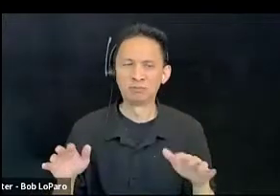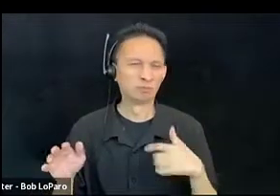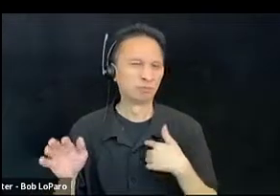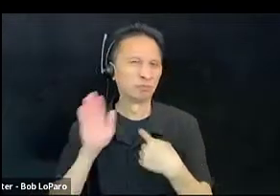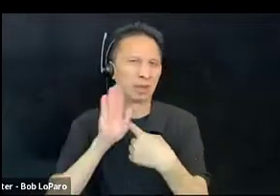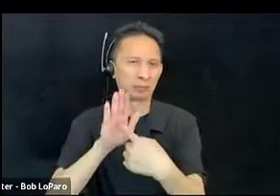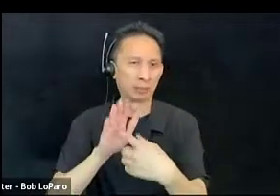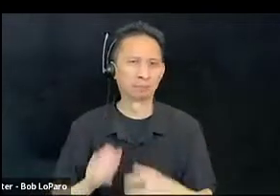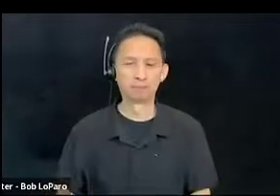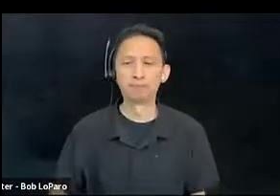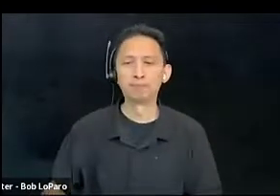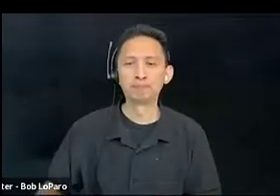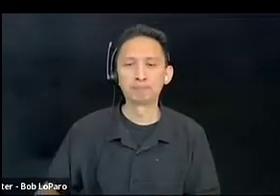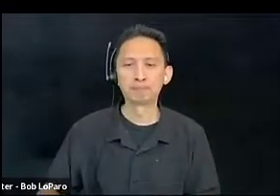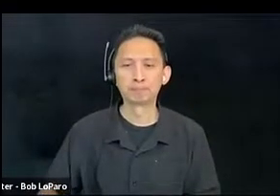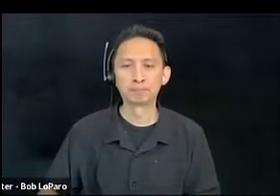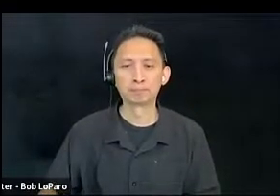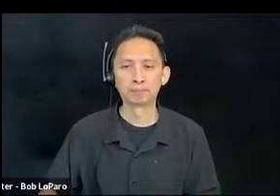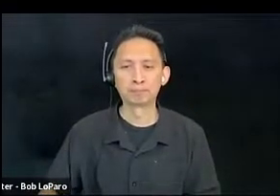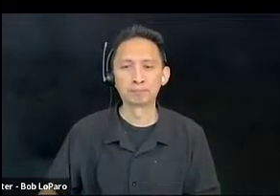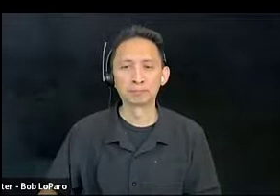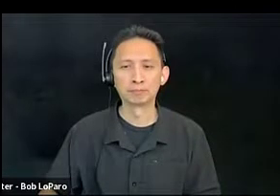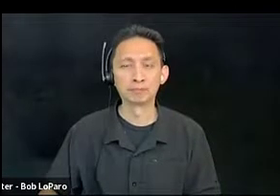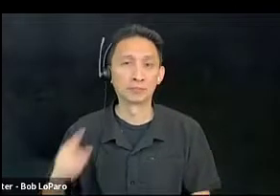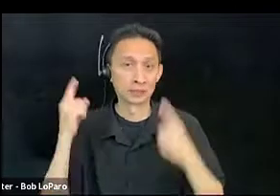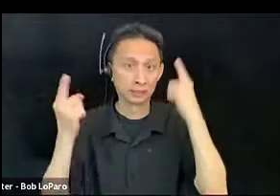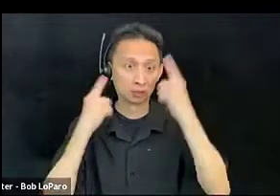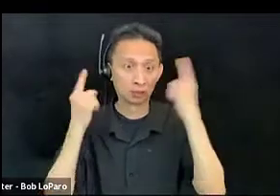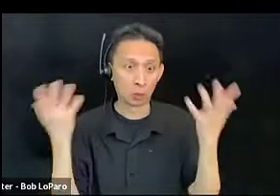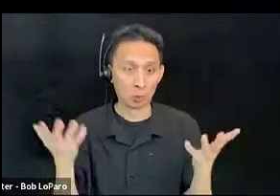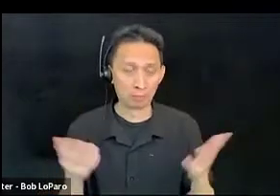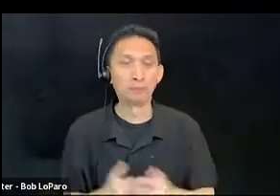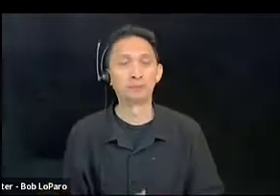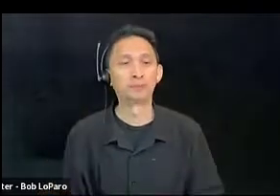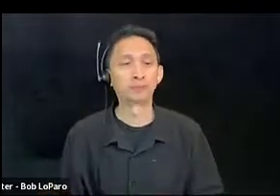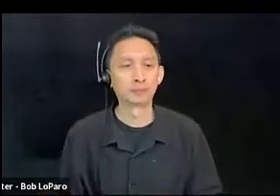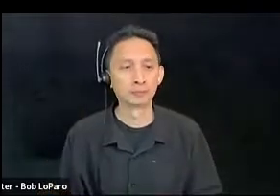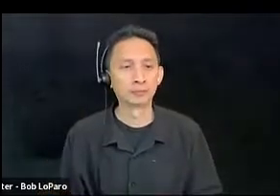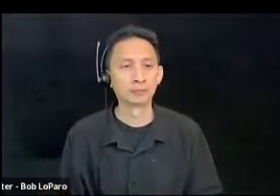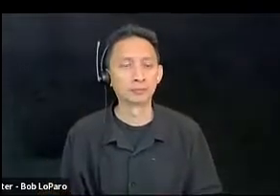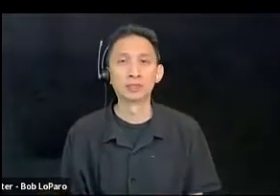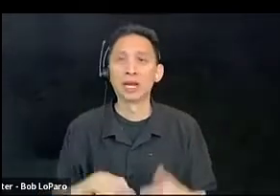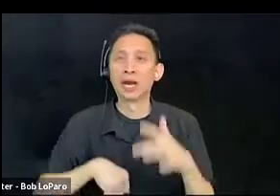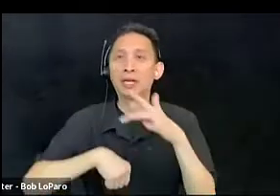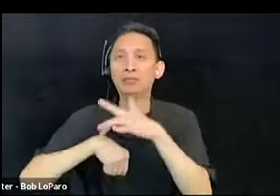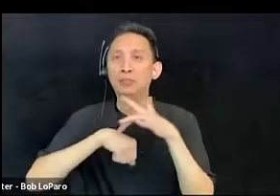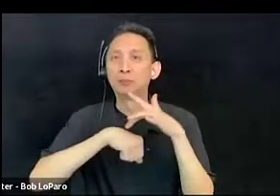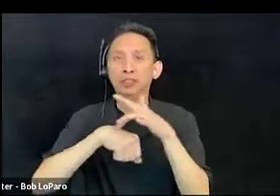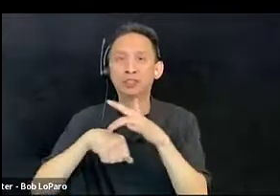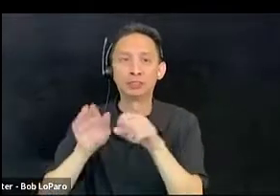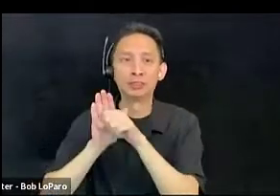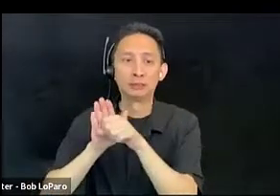Some considerations for tangible symbols. In general, tangible symbols can be whole objects, right?